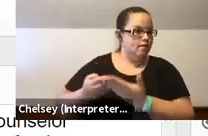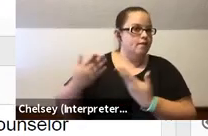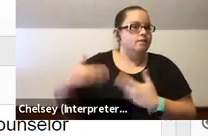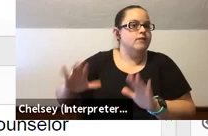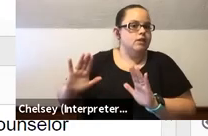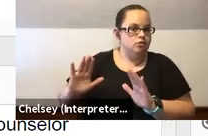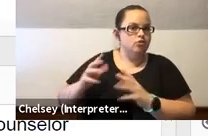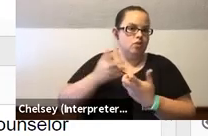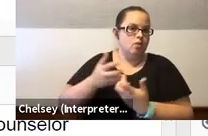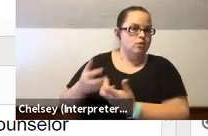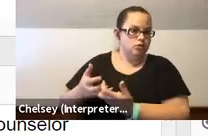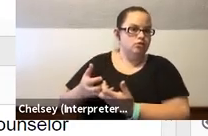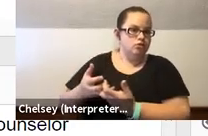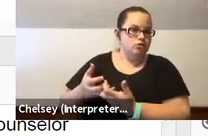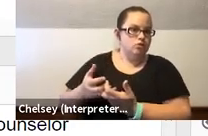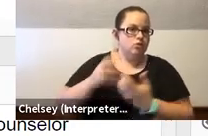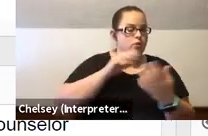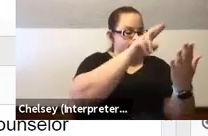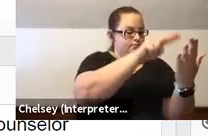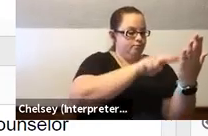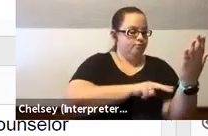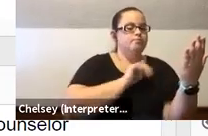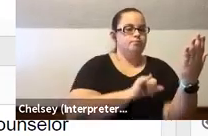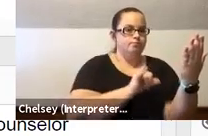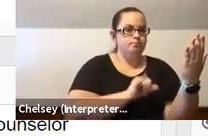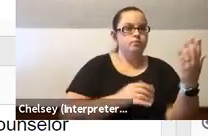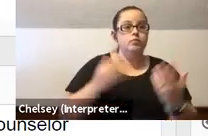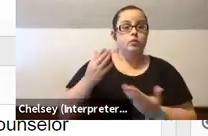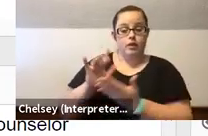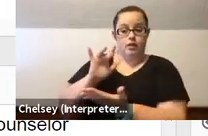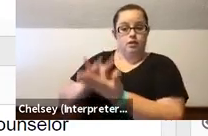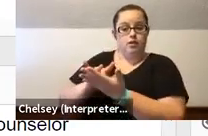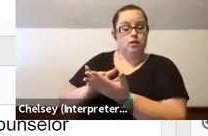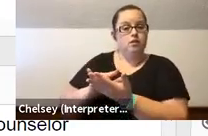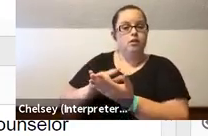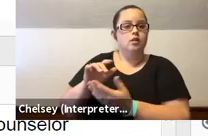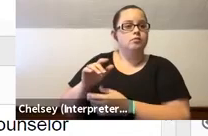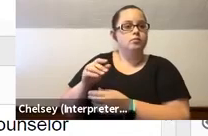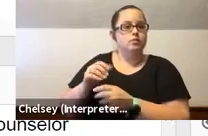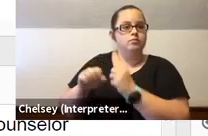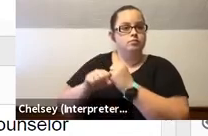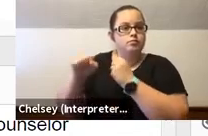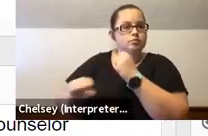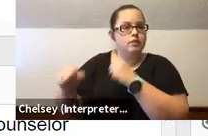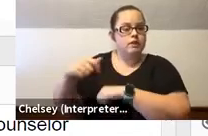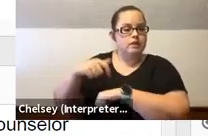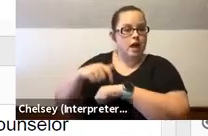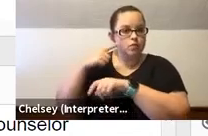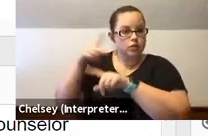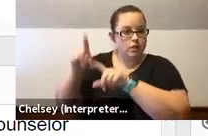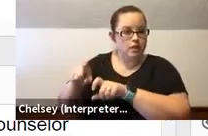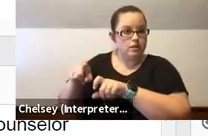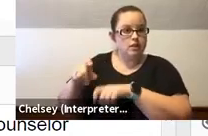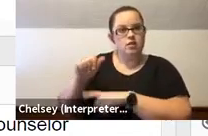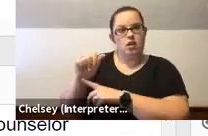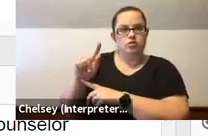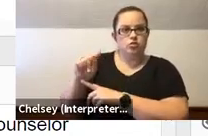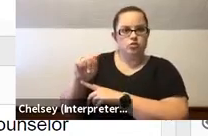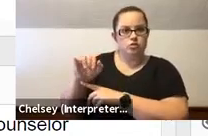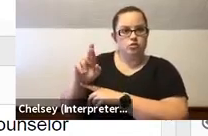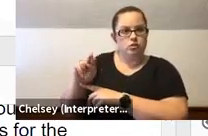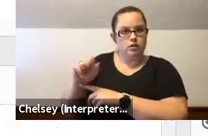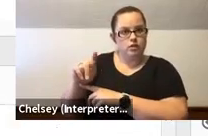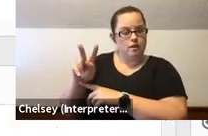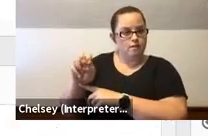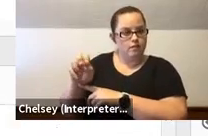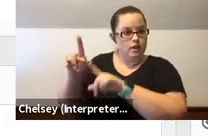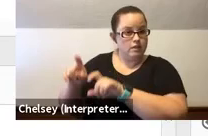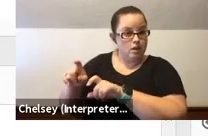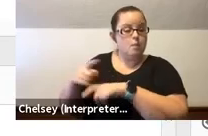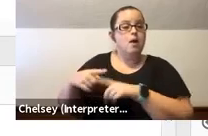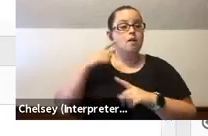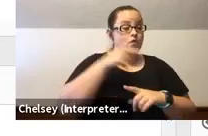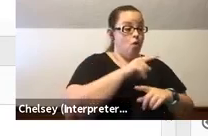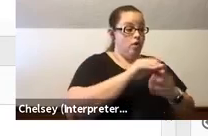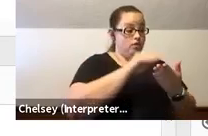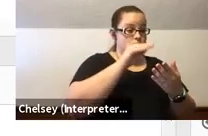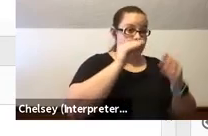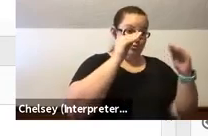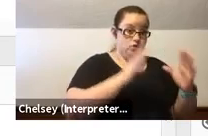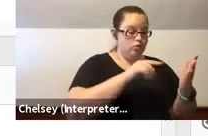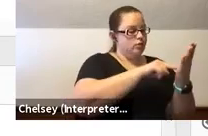Sage Talbot: So you may have clicked "Alternative Testing." But when the instructor gets the letter, it's going to have all the details so they know what extra time to give you, what it needs to be like, and all of that.